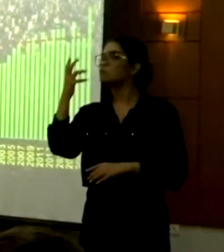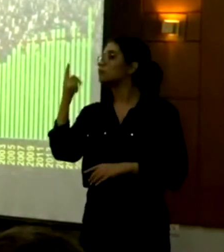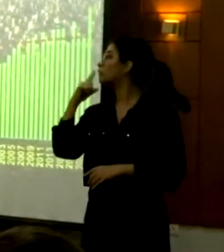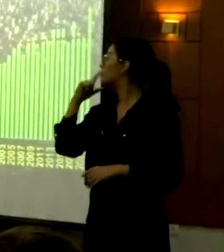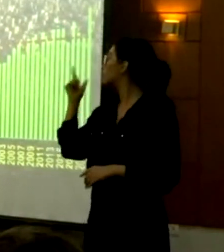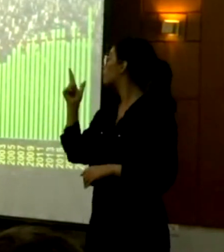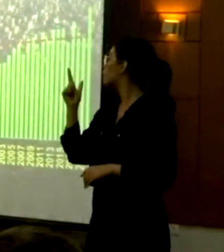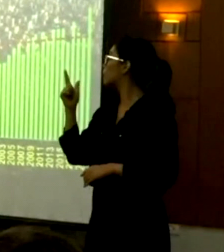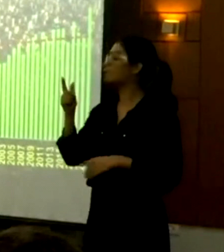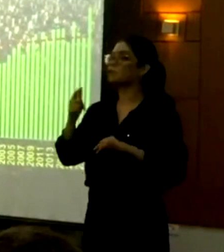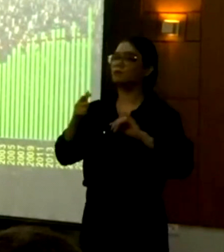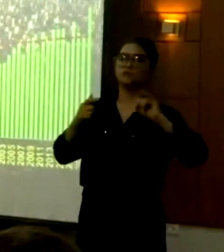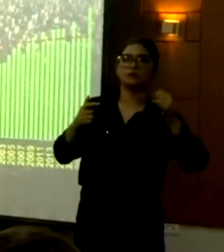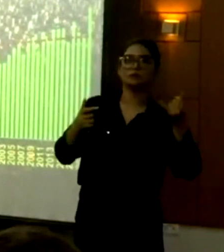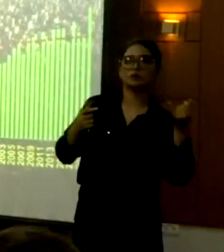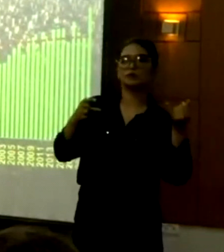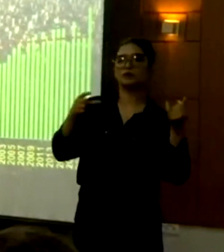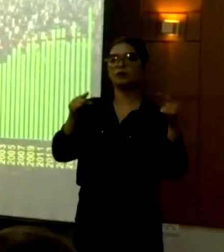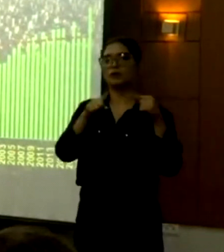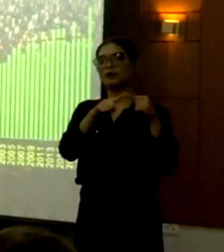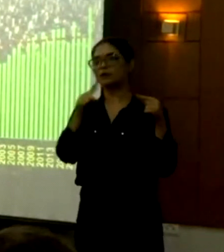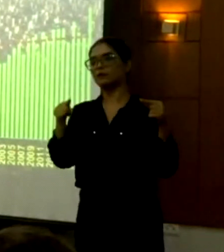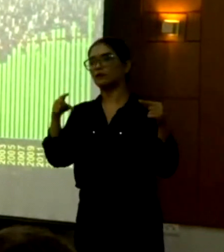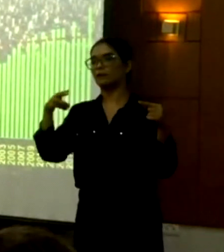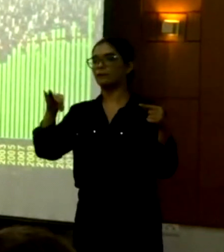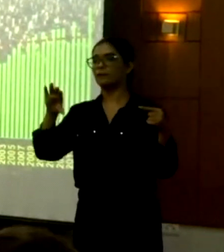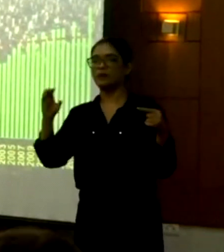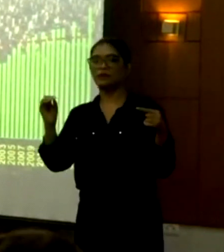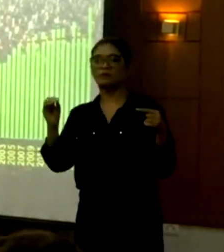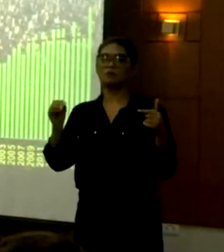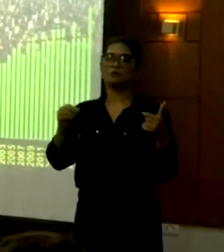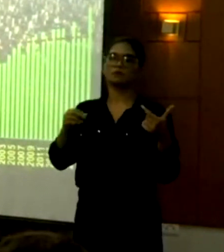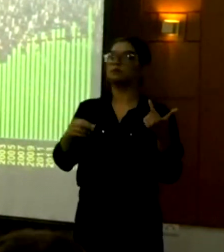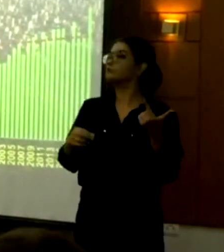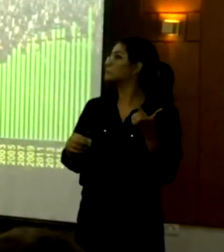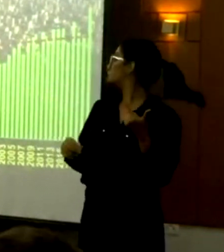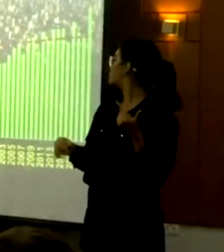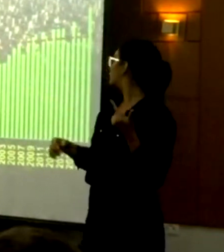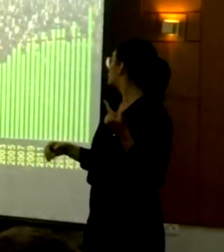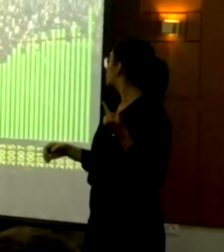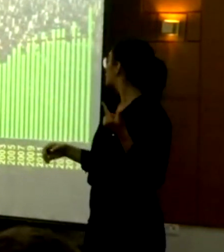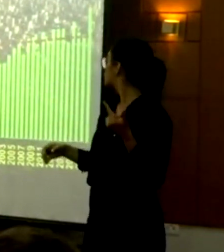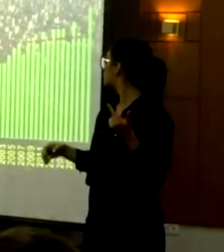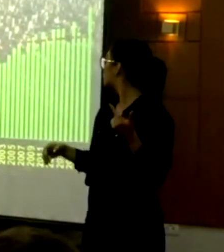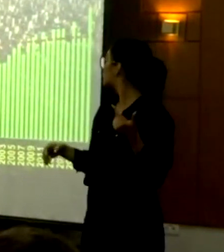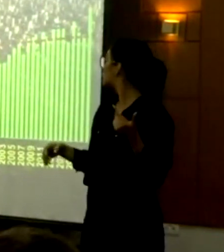from sixty-one to two thousand and twenty so if I get the rain from January to May